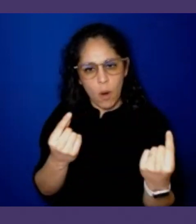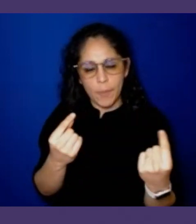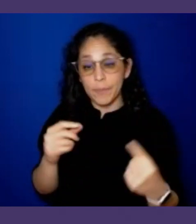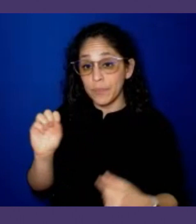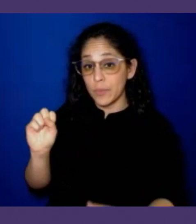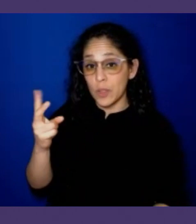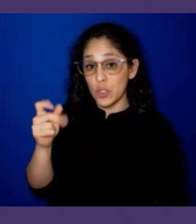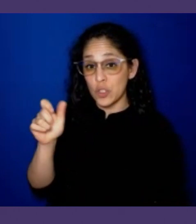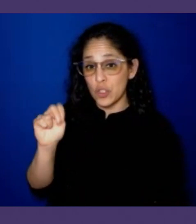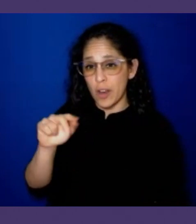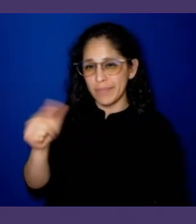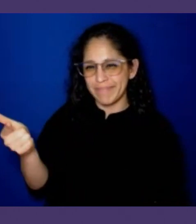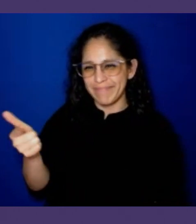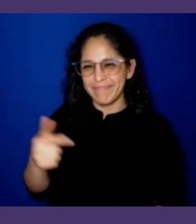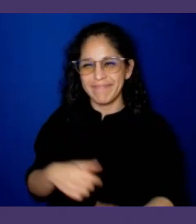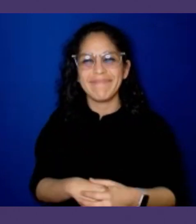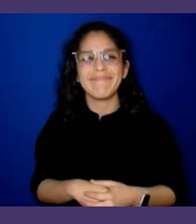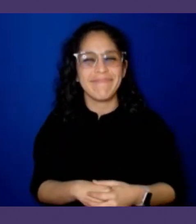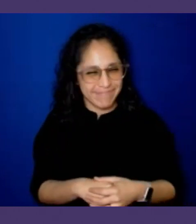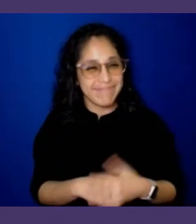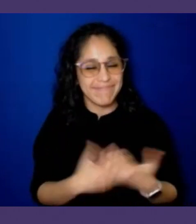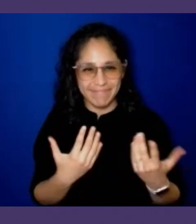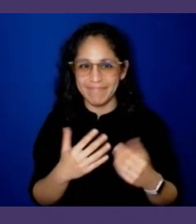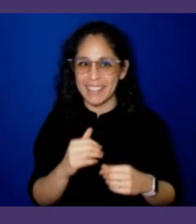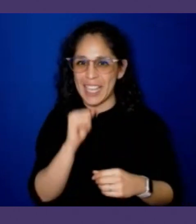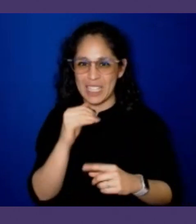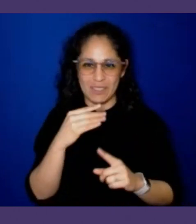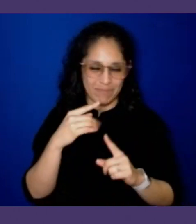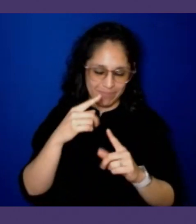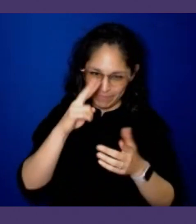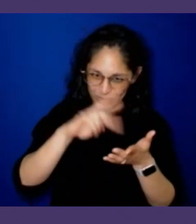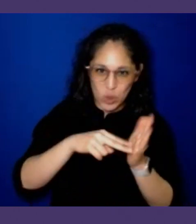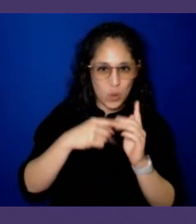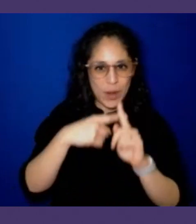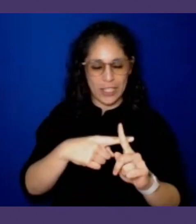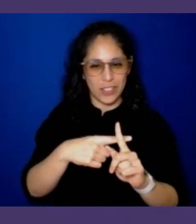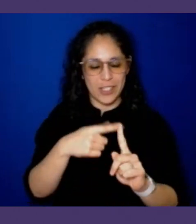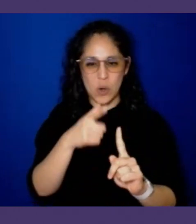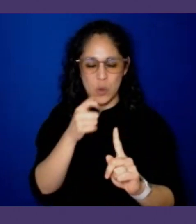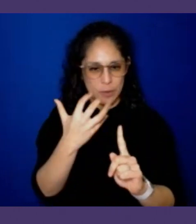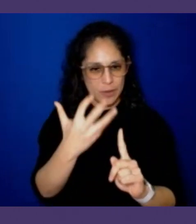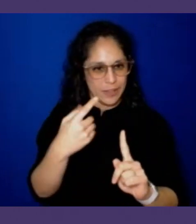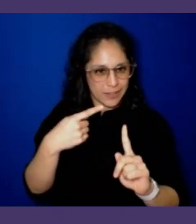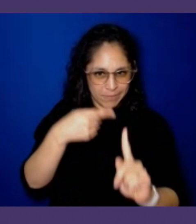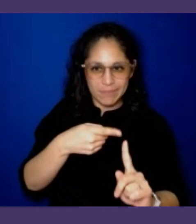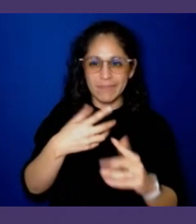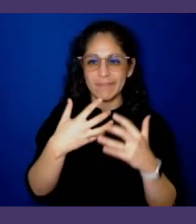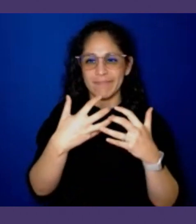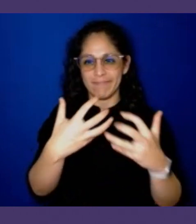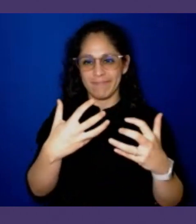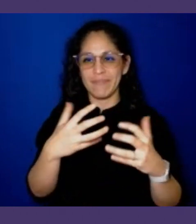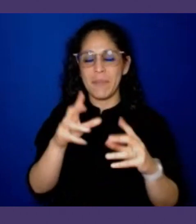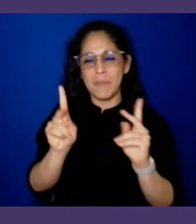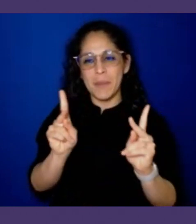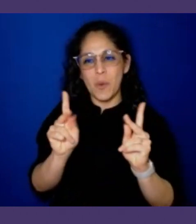the primary audience for our work is people with disabilities. However, the way we get there